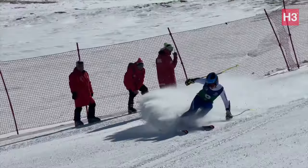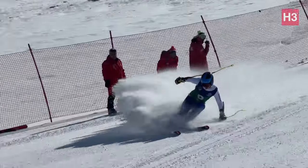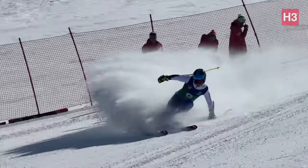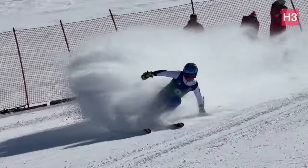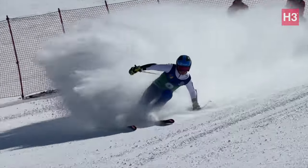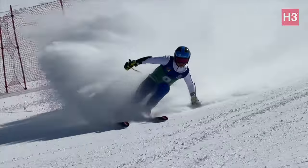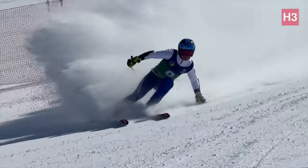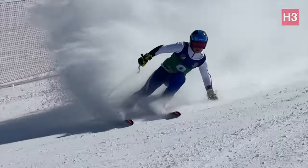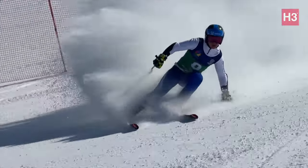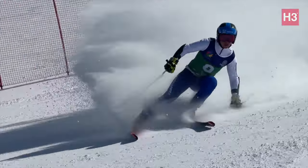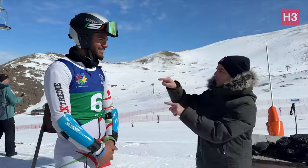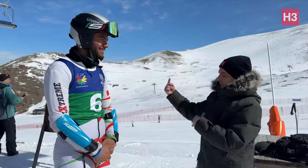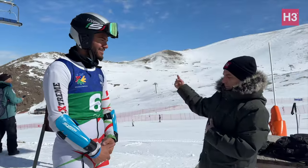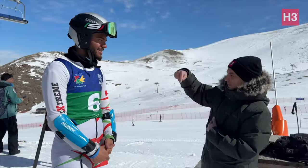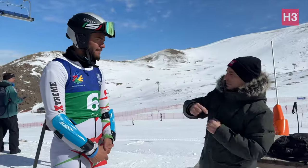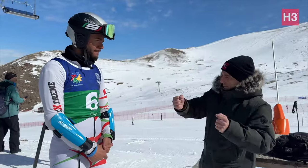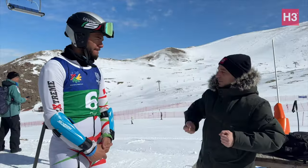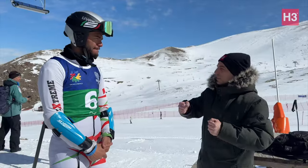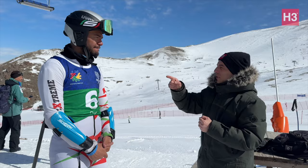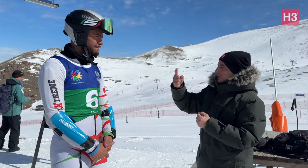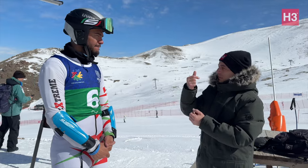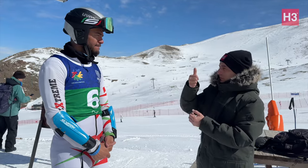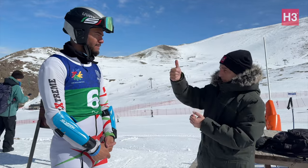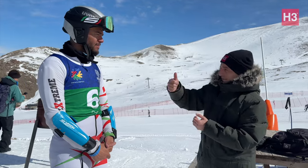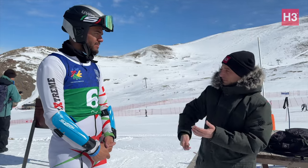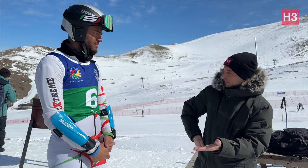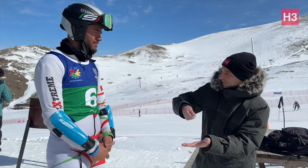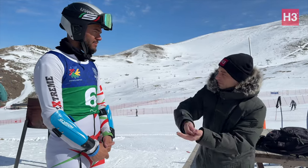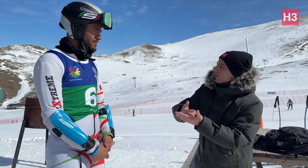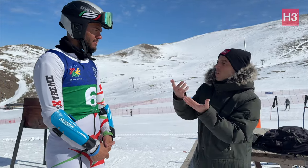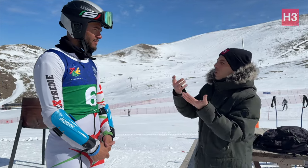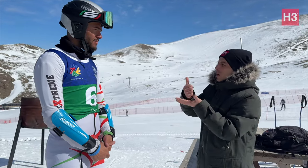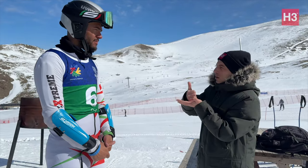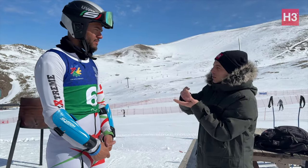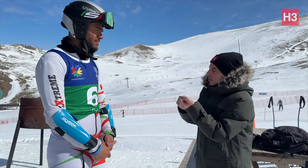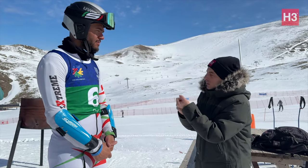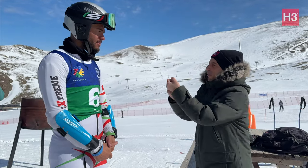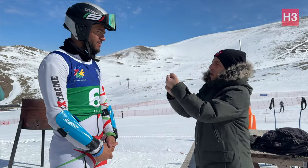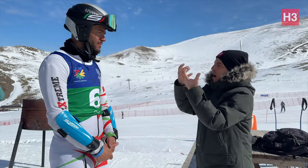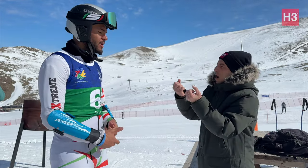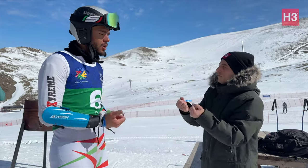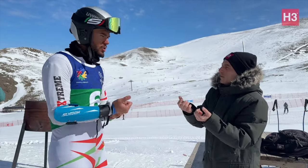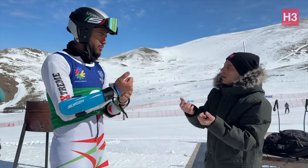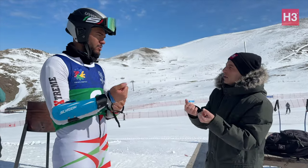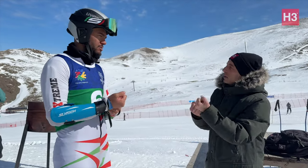[Memnos]: Oh, futsal! Did you sponsor yourself to compete here or did you get financial support?